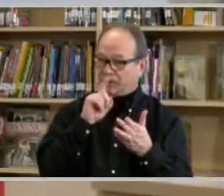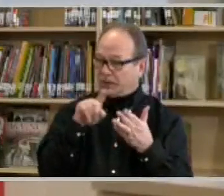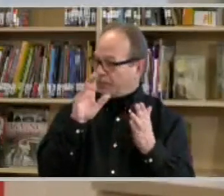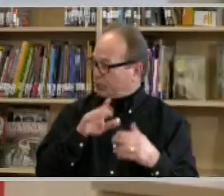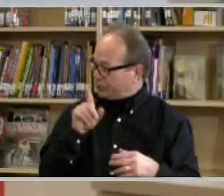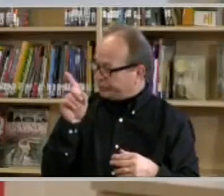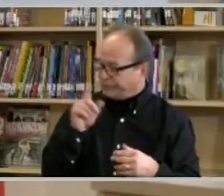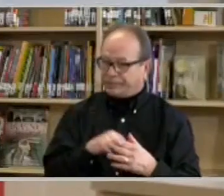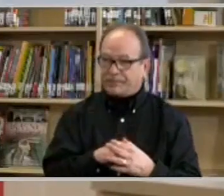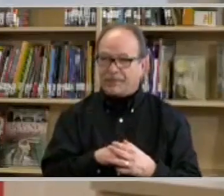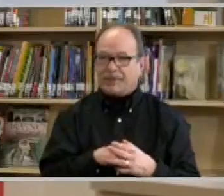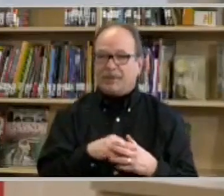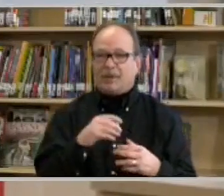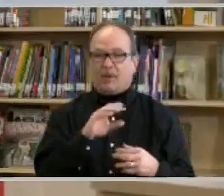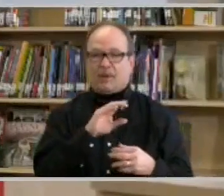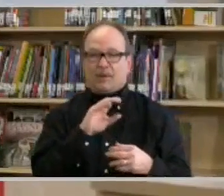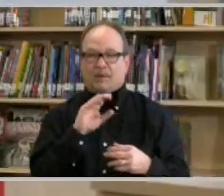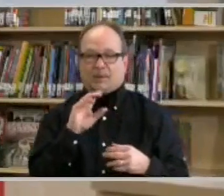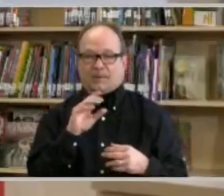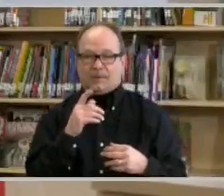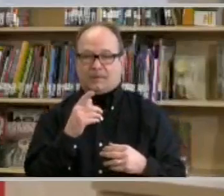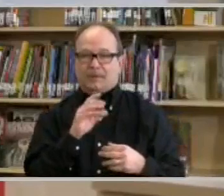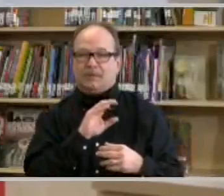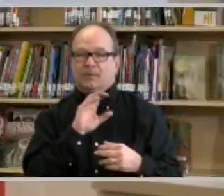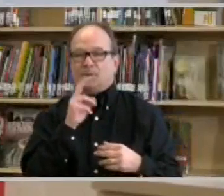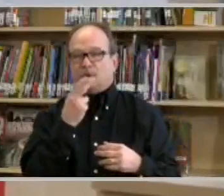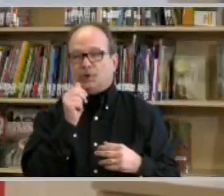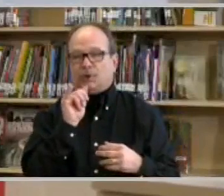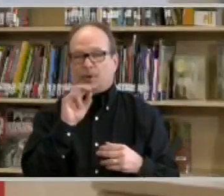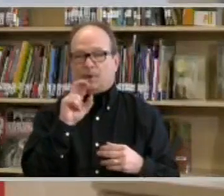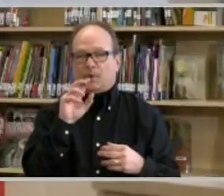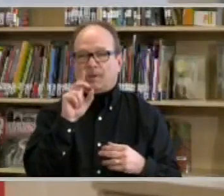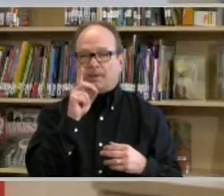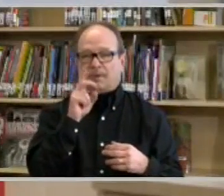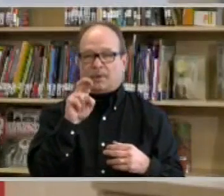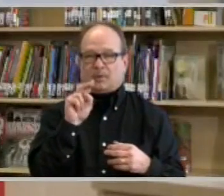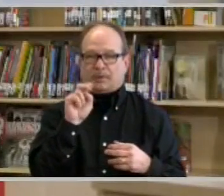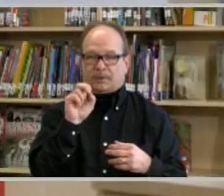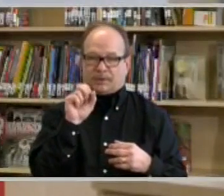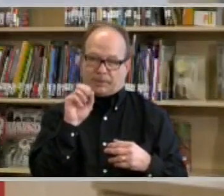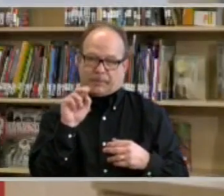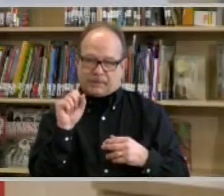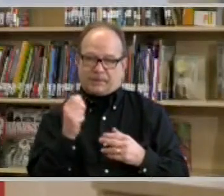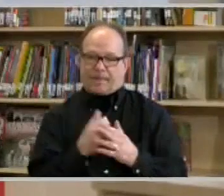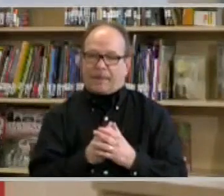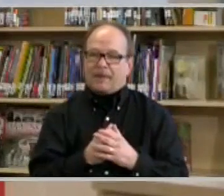MEDICAL EXAMINER IS HERE WHO